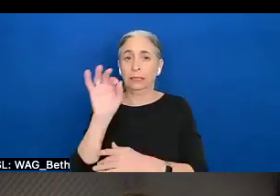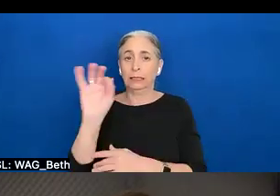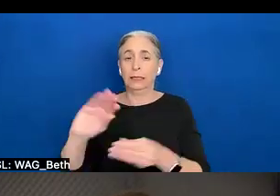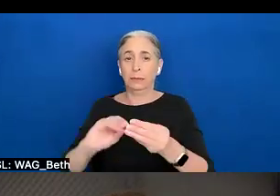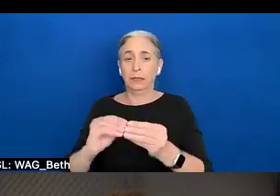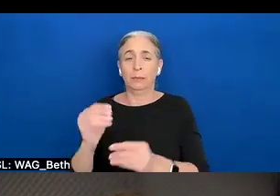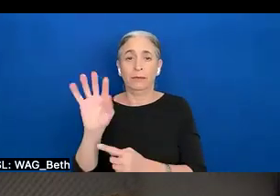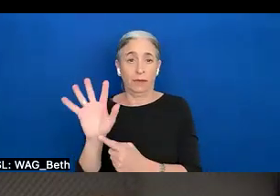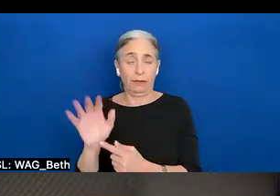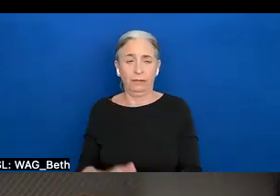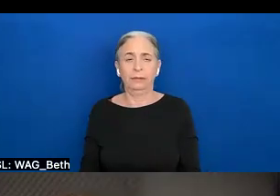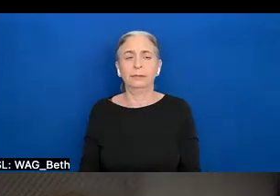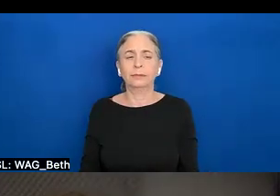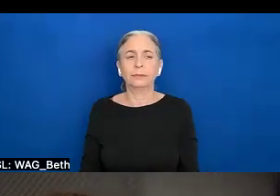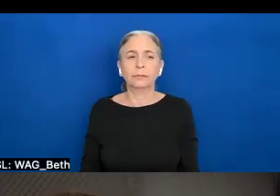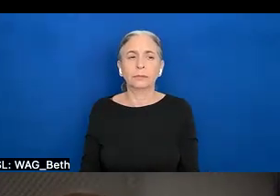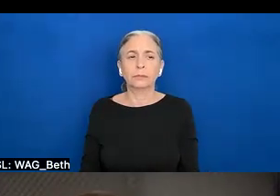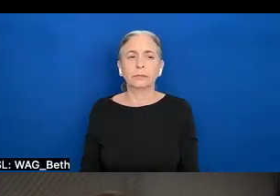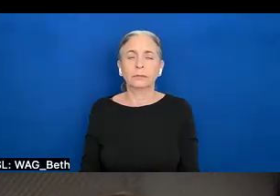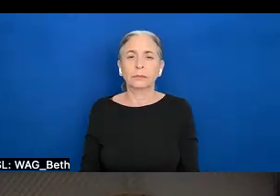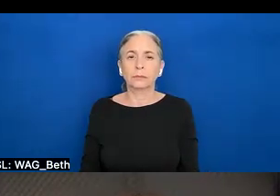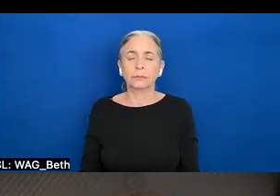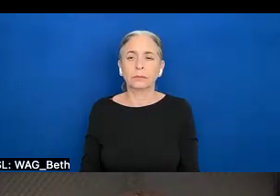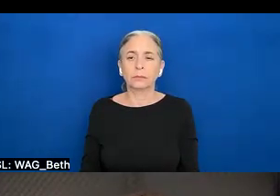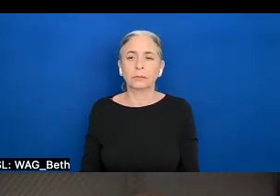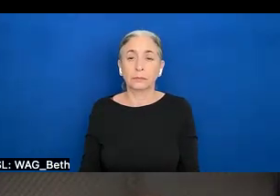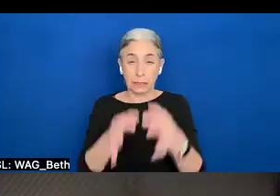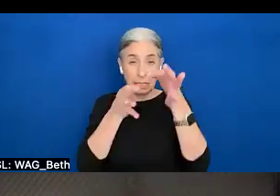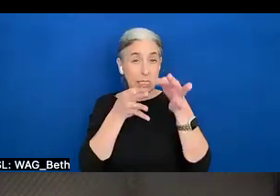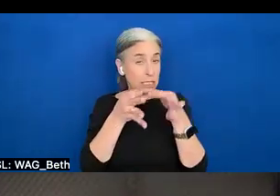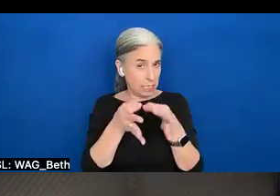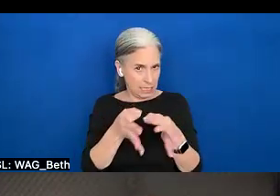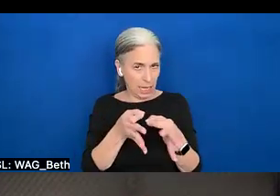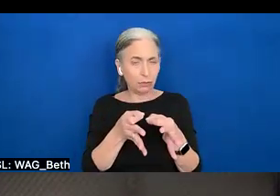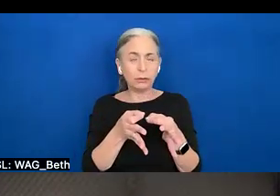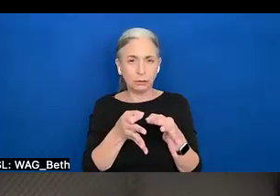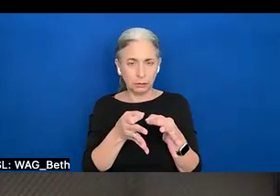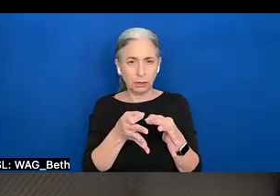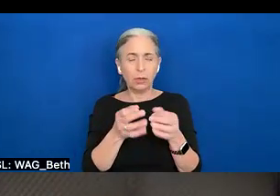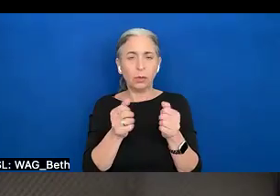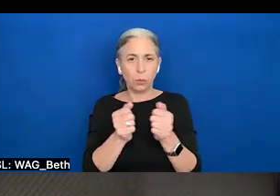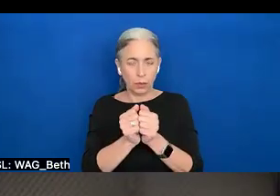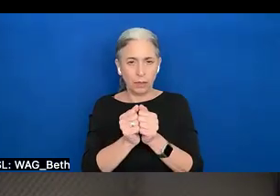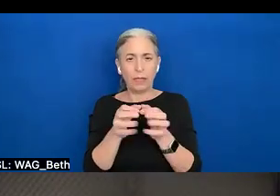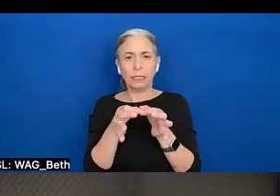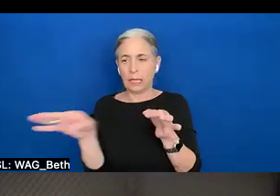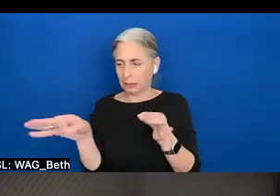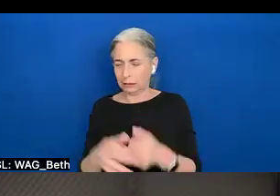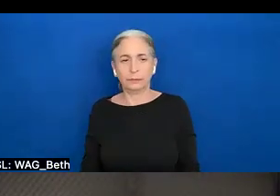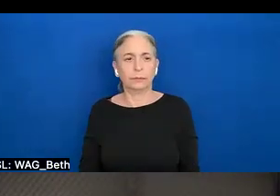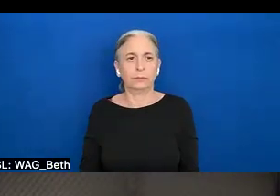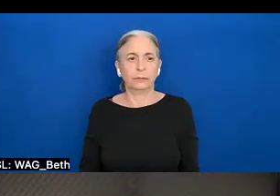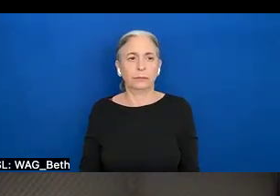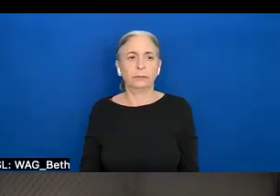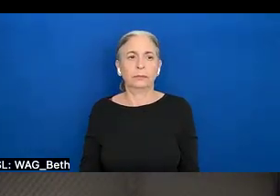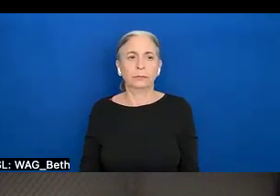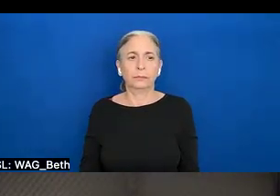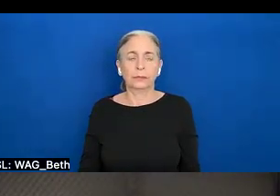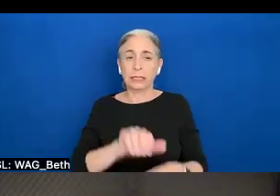Tip number five is about details on the text. And it's